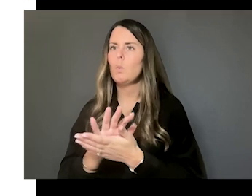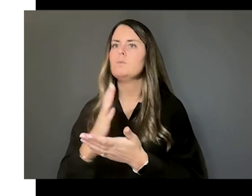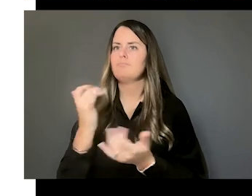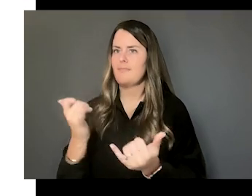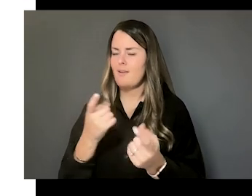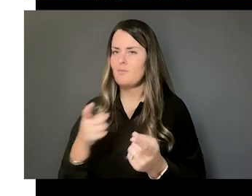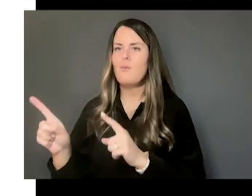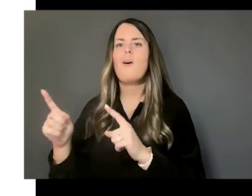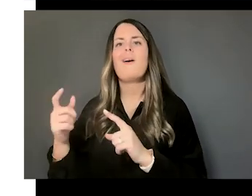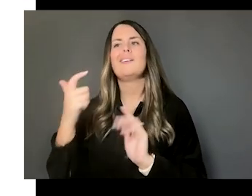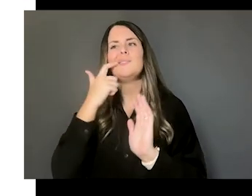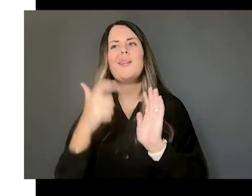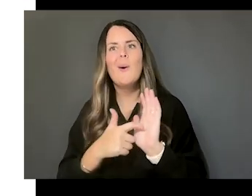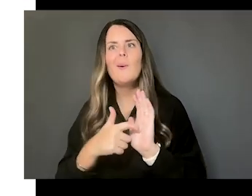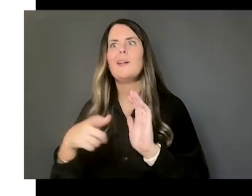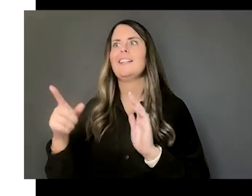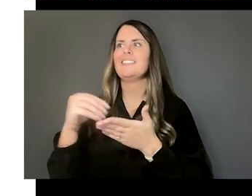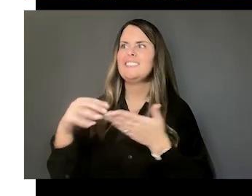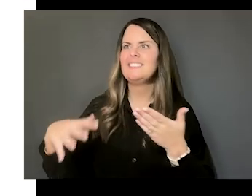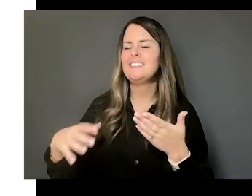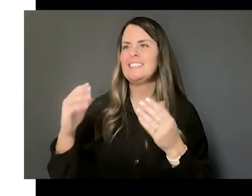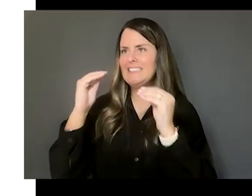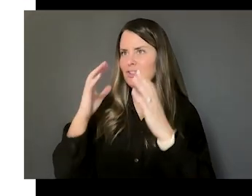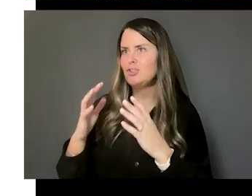seeing the teachers try new things and be